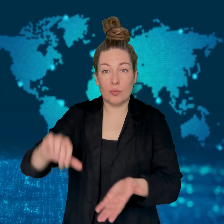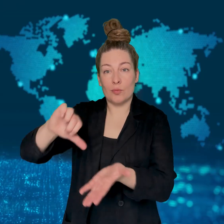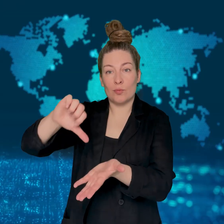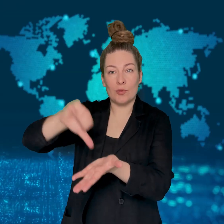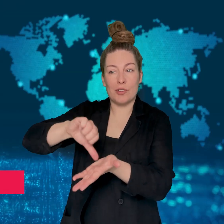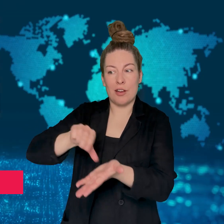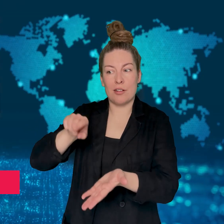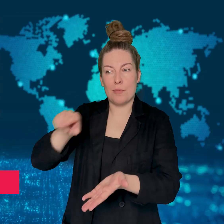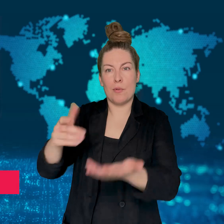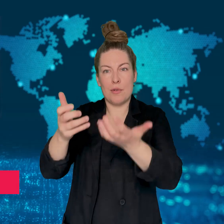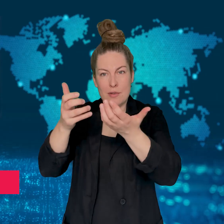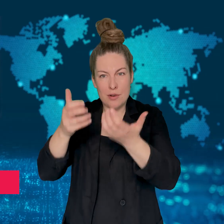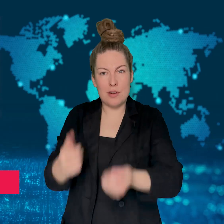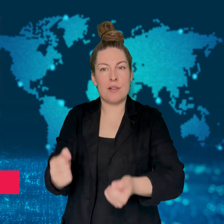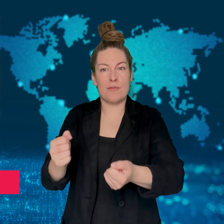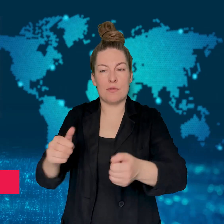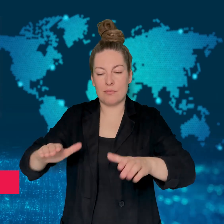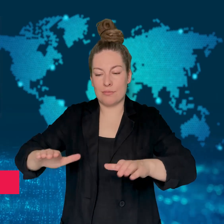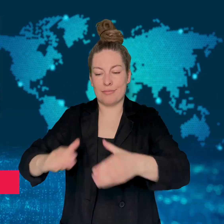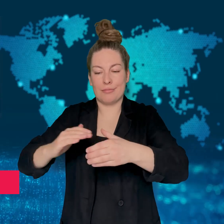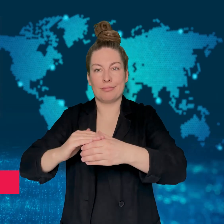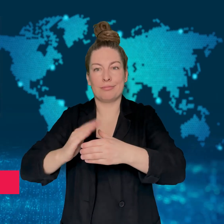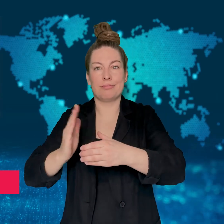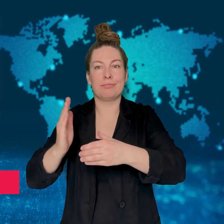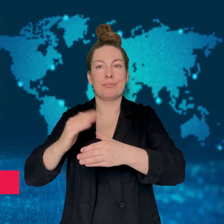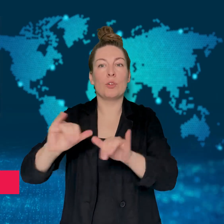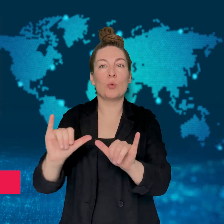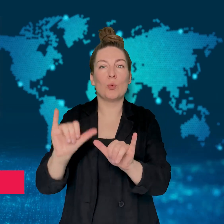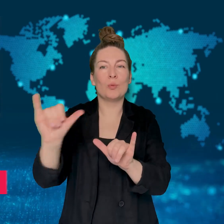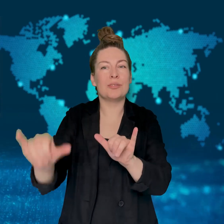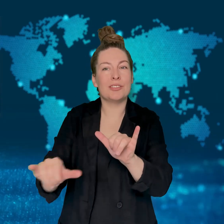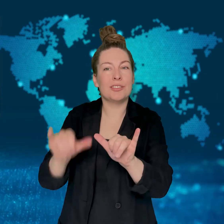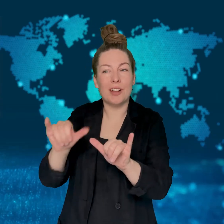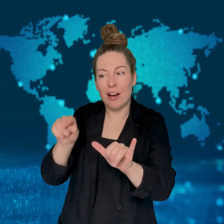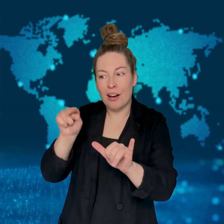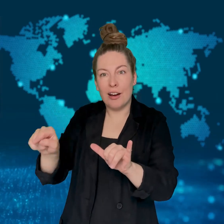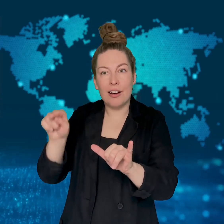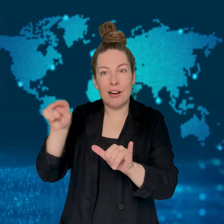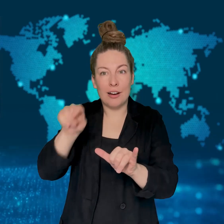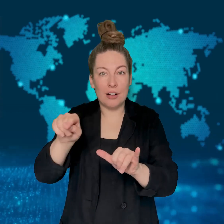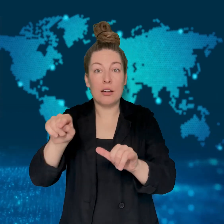[MONIKA]: Israel carried out an airstrike on a nuclear site in Iran.